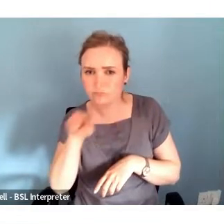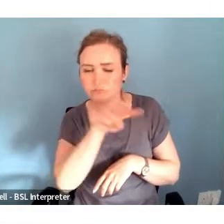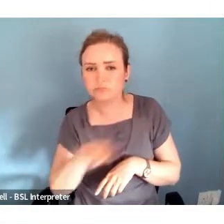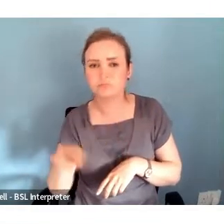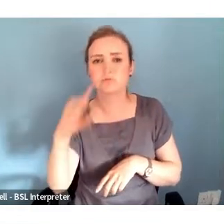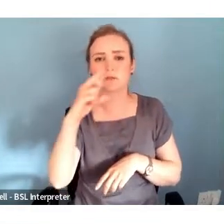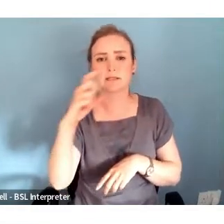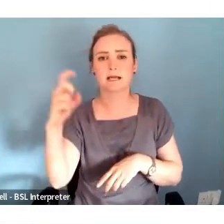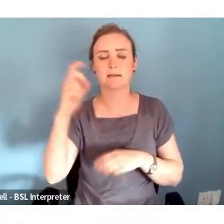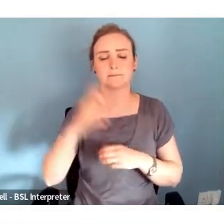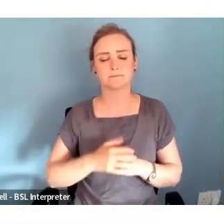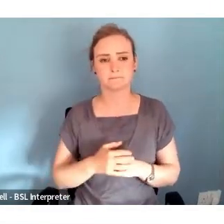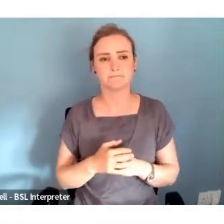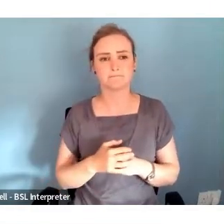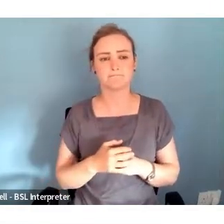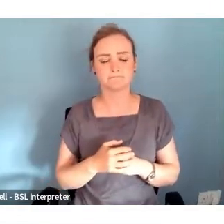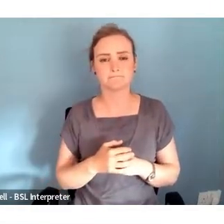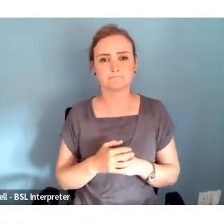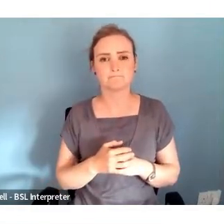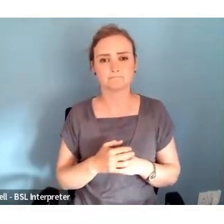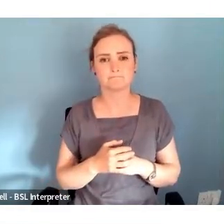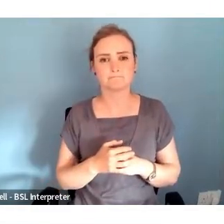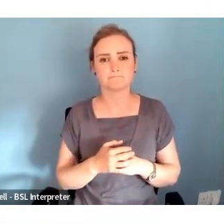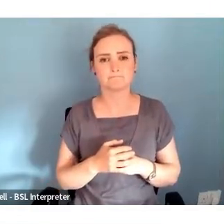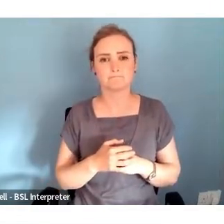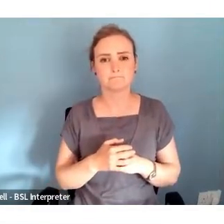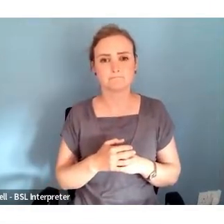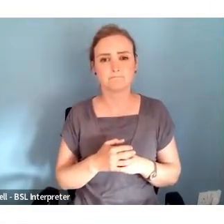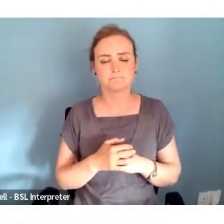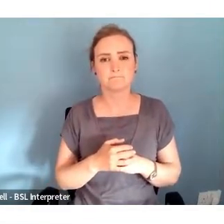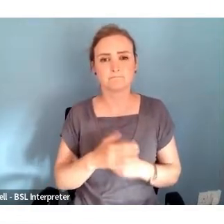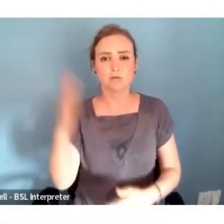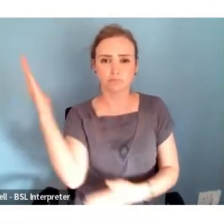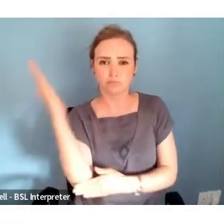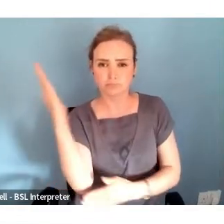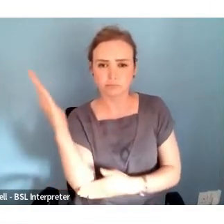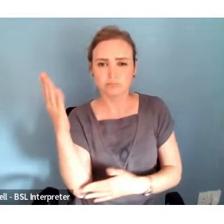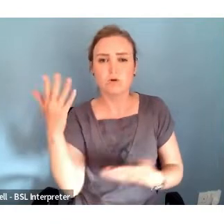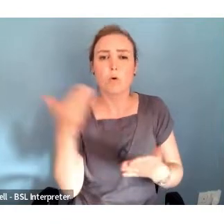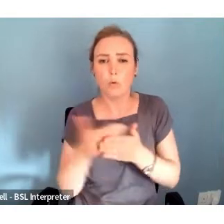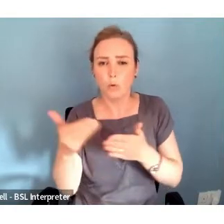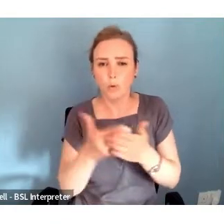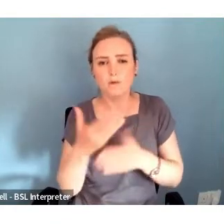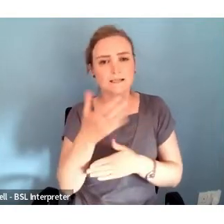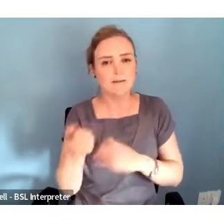default to all of our events, whether people have asked for this or not, just to really promote fact that